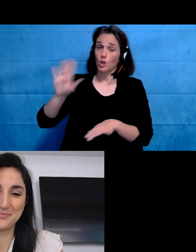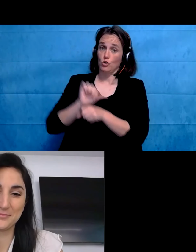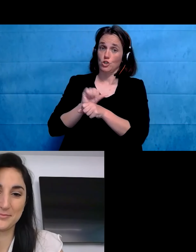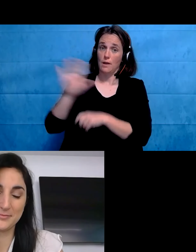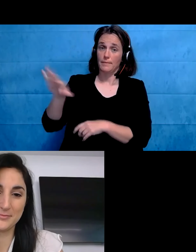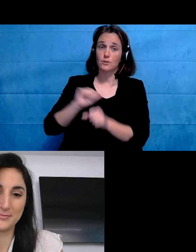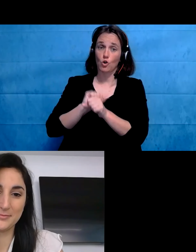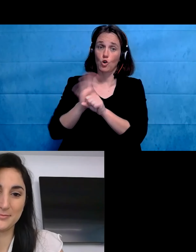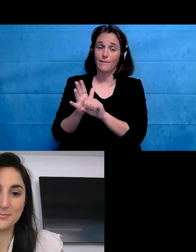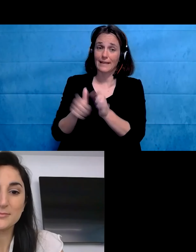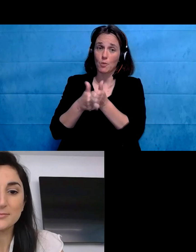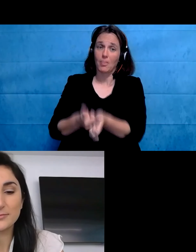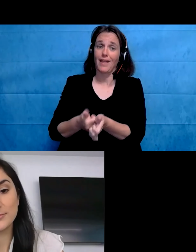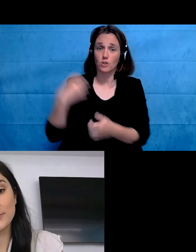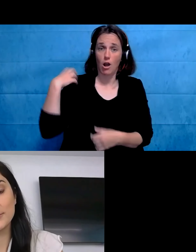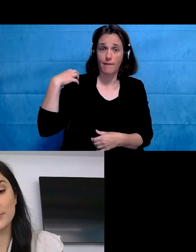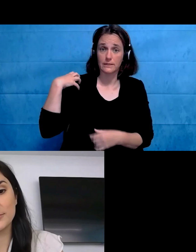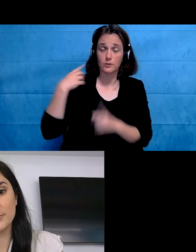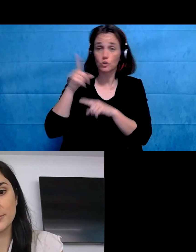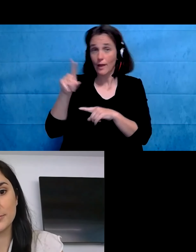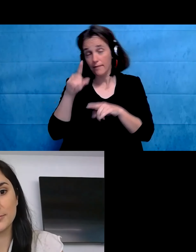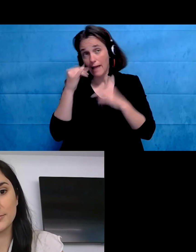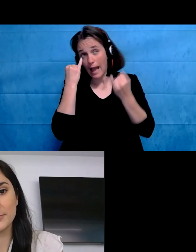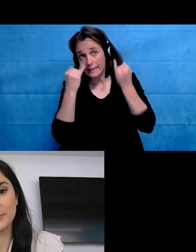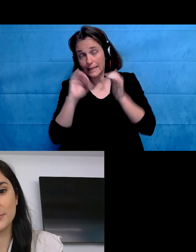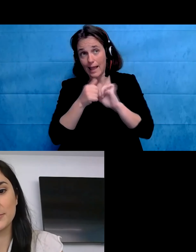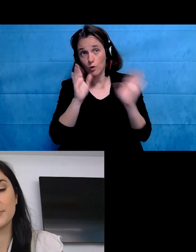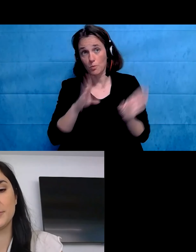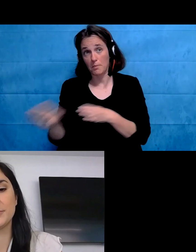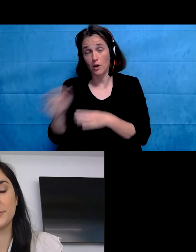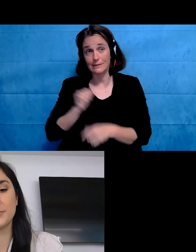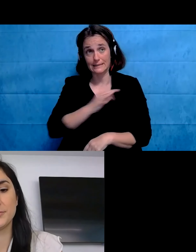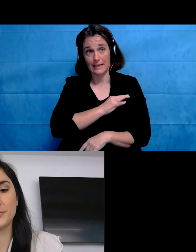if you have any ideas about how we can prepare our staff and visitors